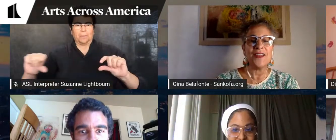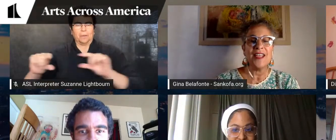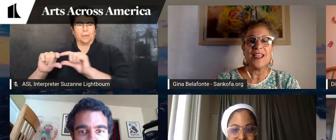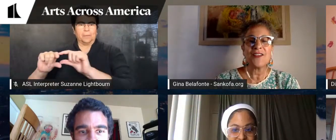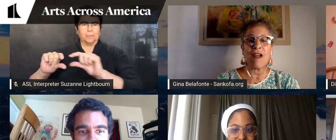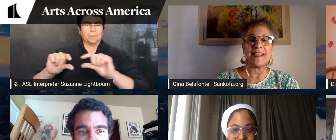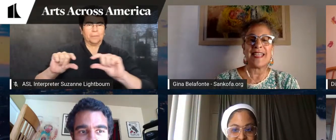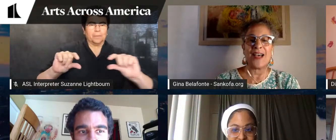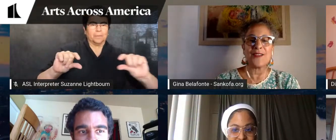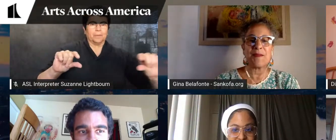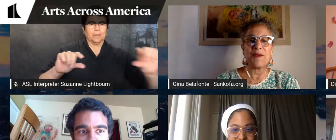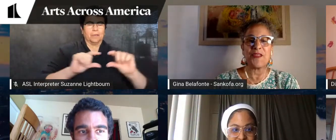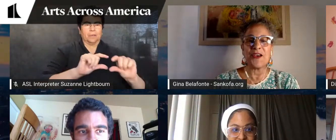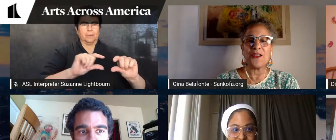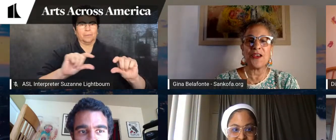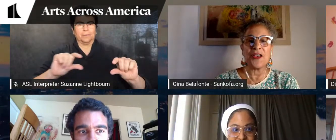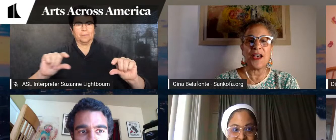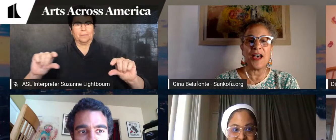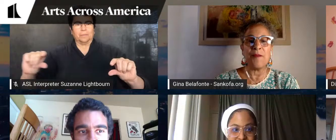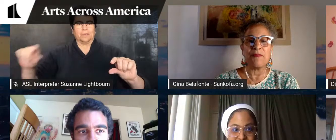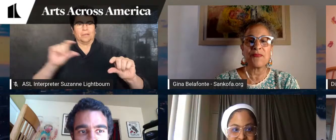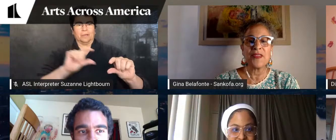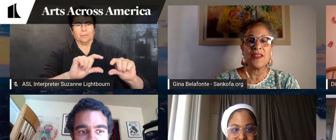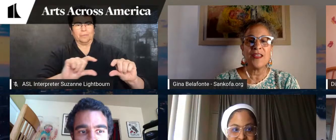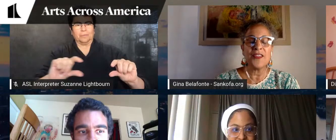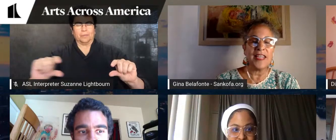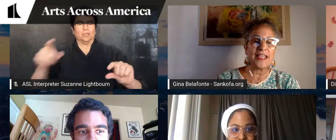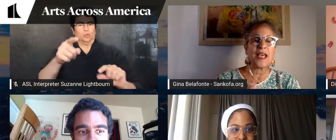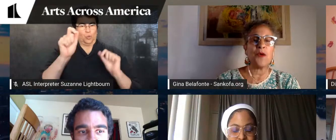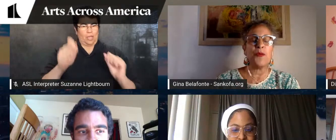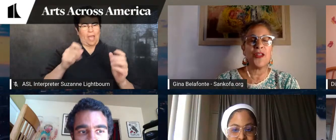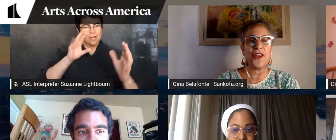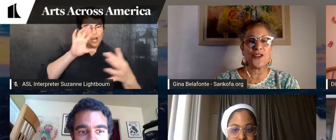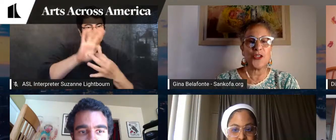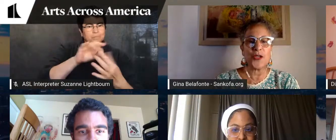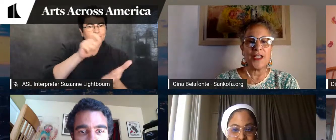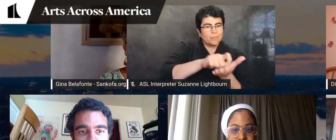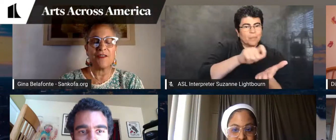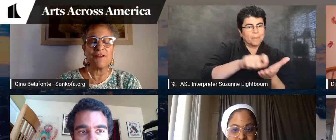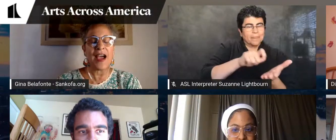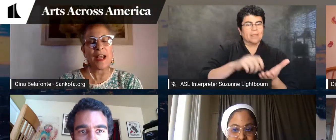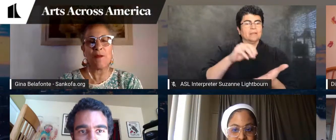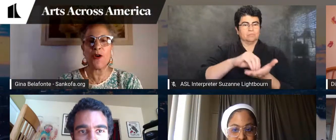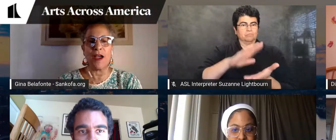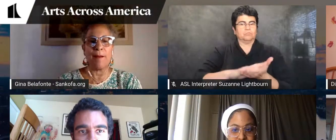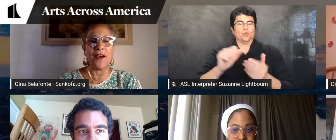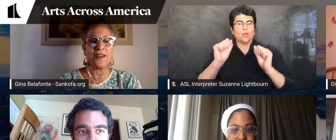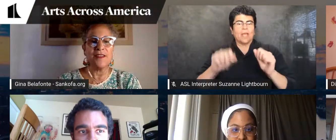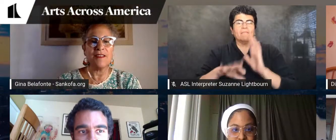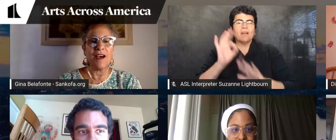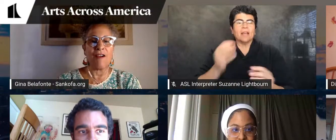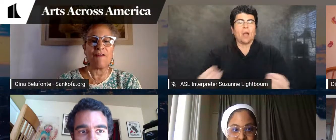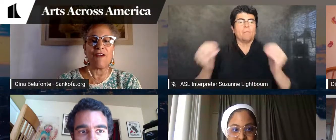and write down some of the links that were put in there so you can find out more about our friends